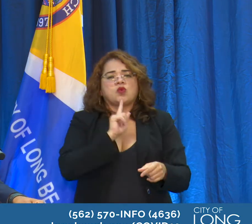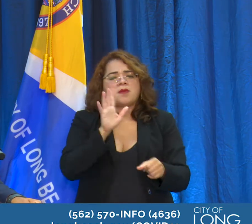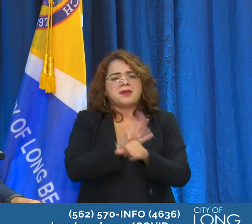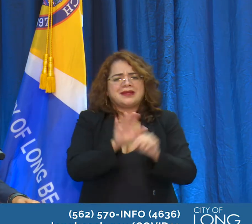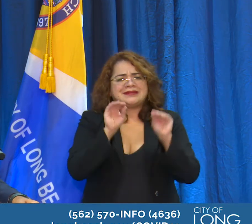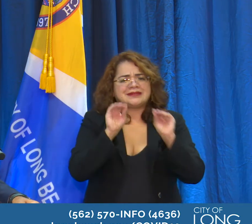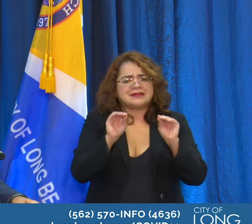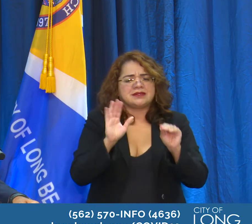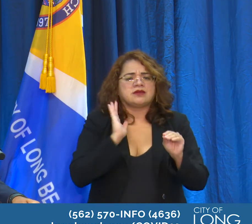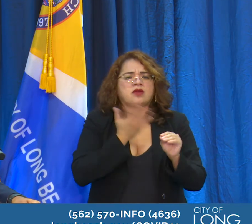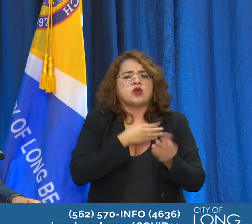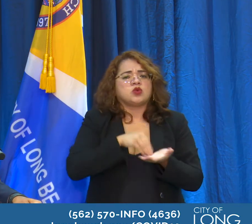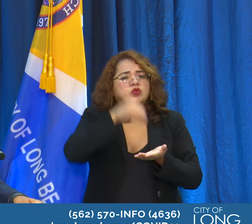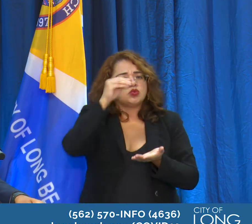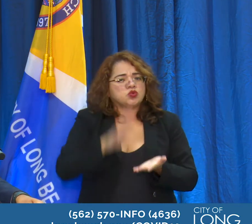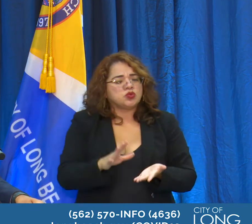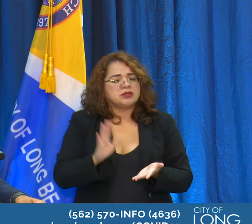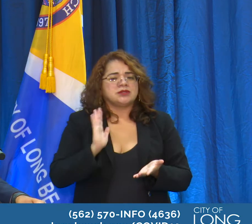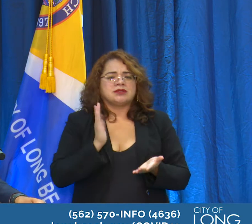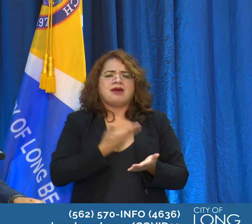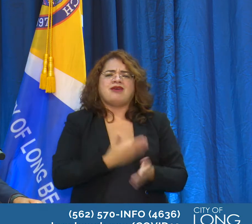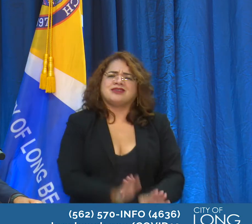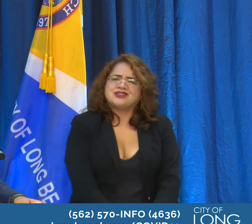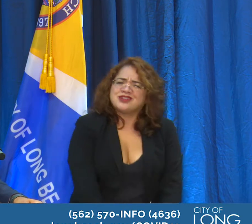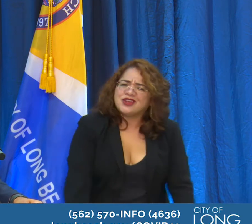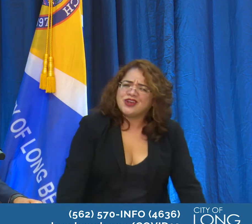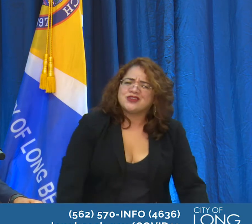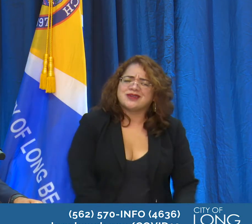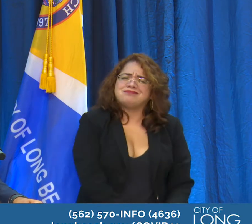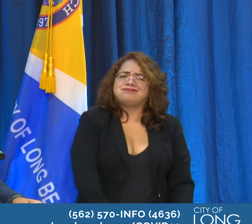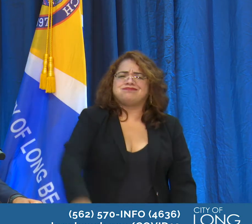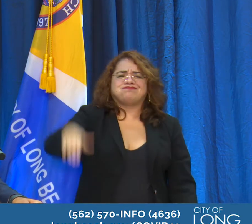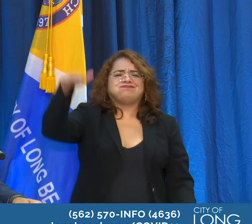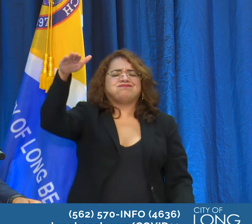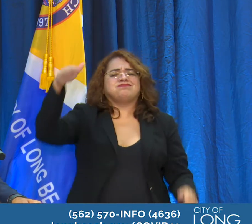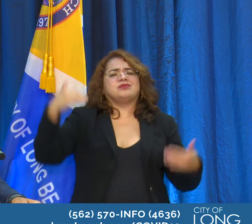students and our kids, and we're, we promise you, we're working, and our Health department